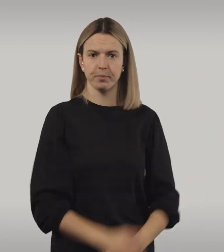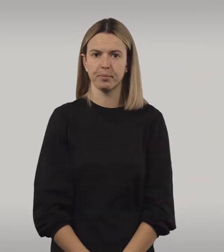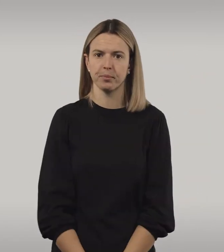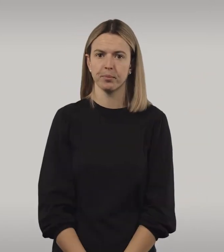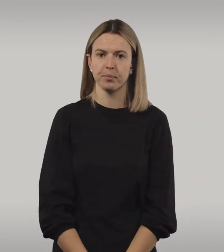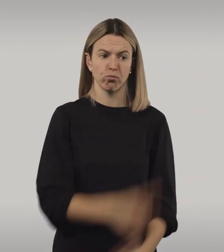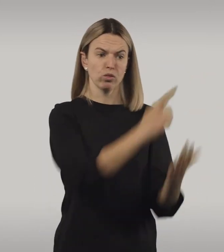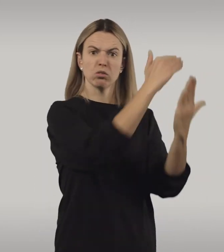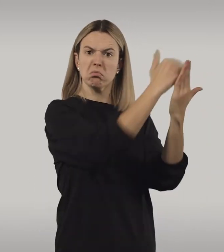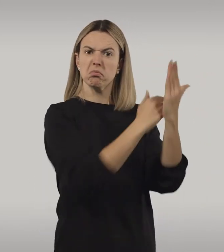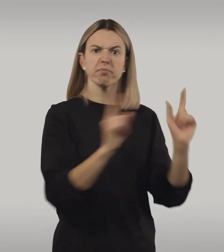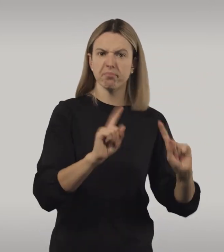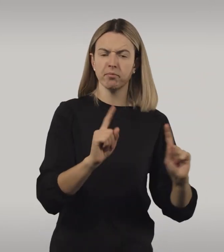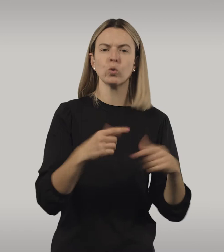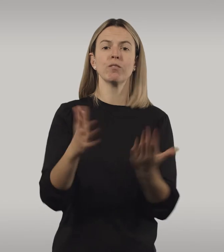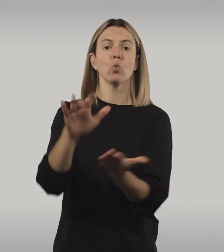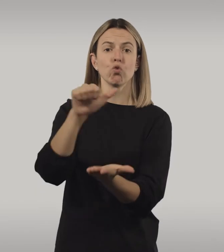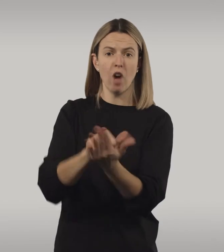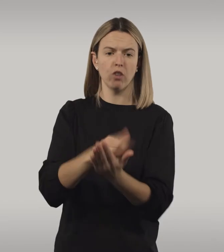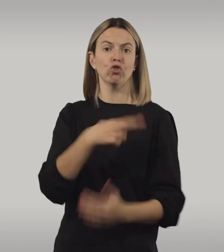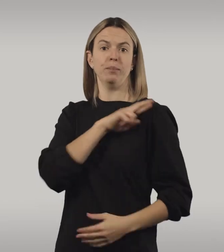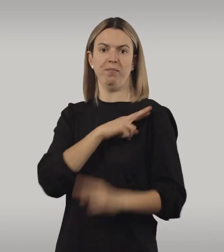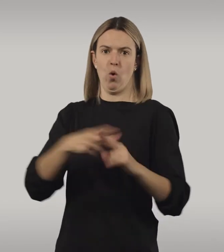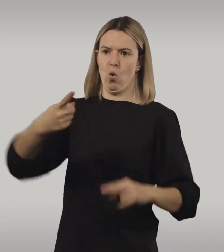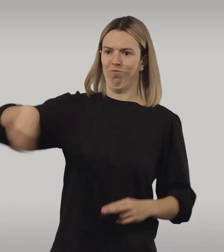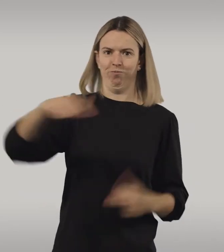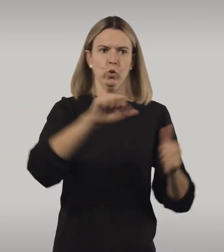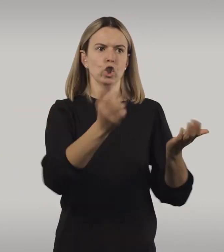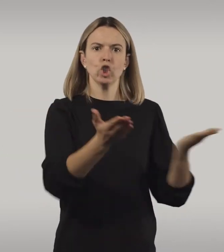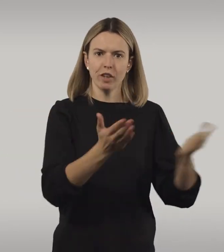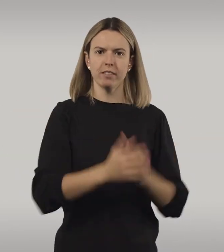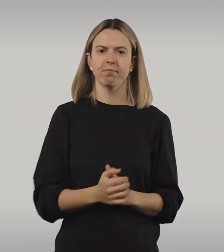and establish an agreement between you and the provider when you use the service.